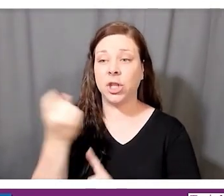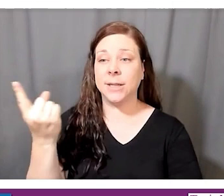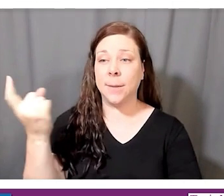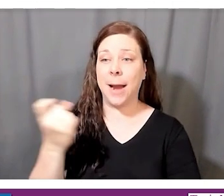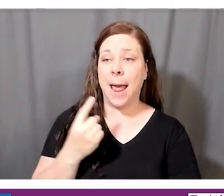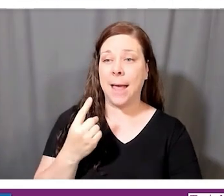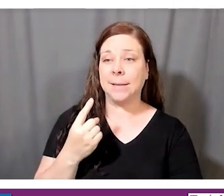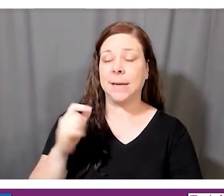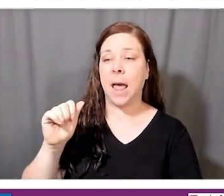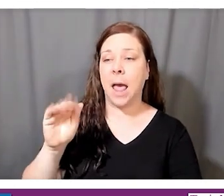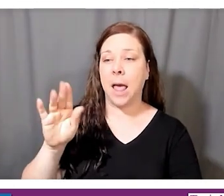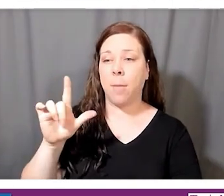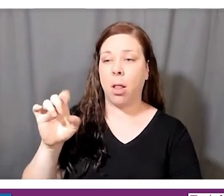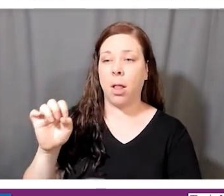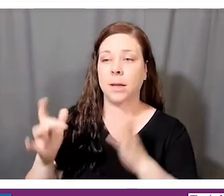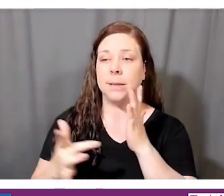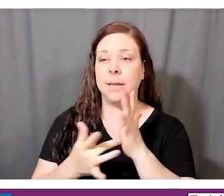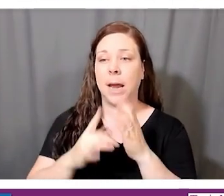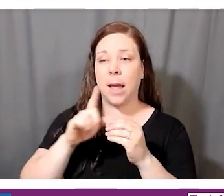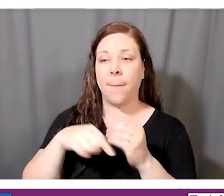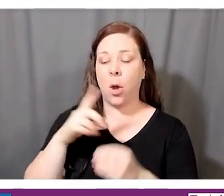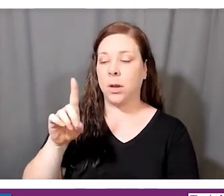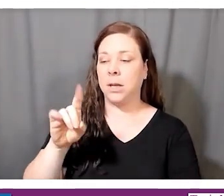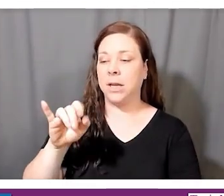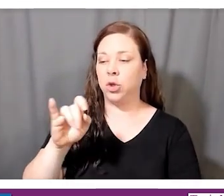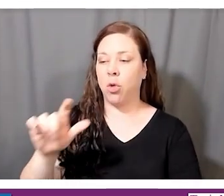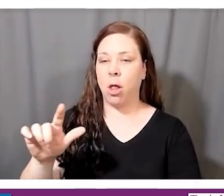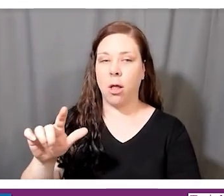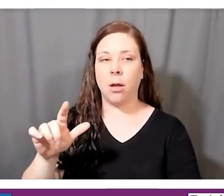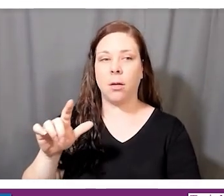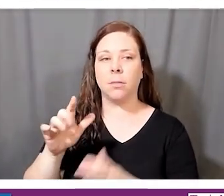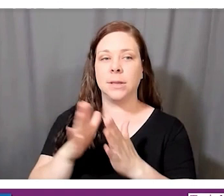about digital textbooks. And I just wanna pick your brain a little bit,